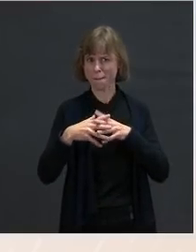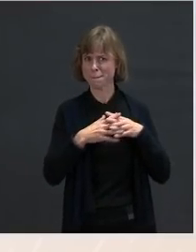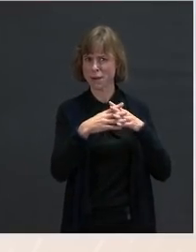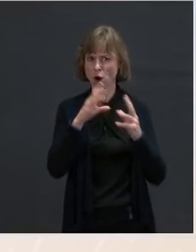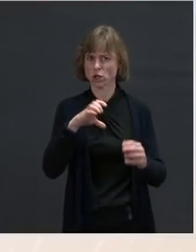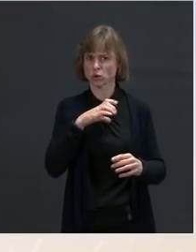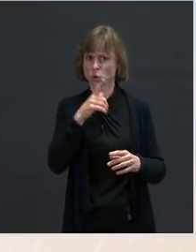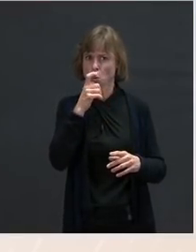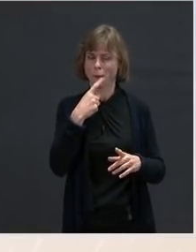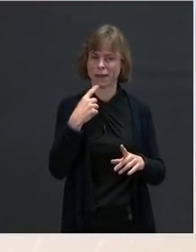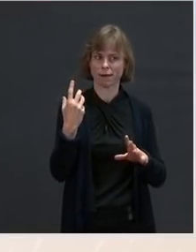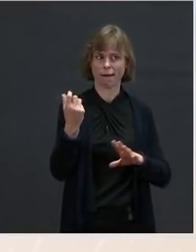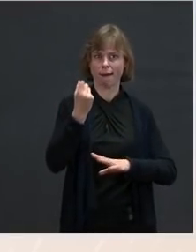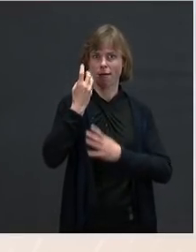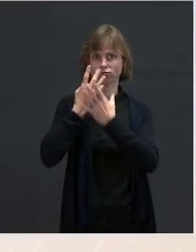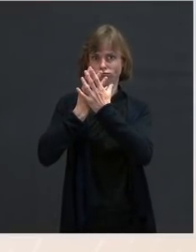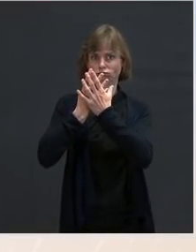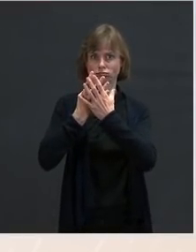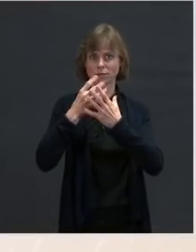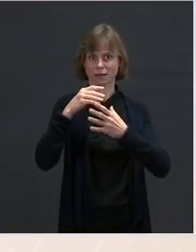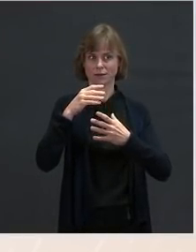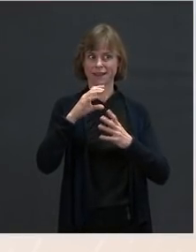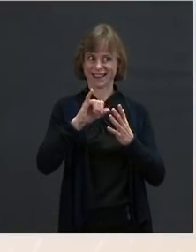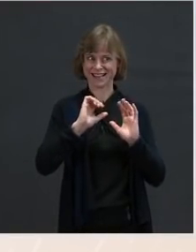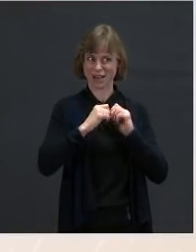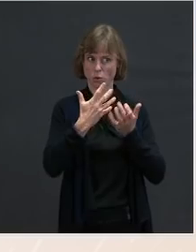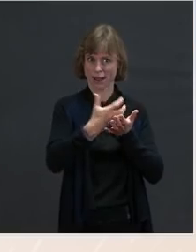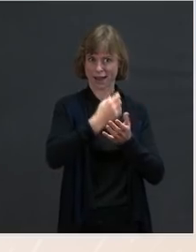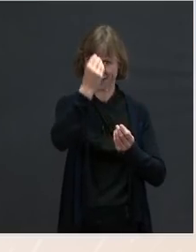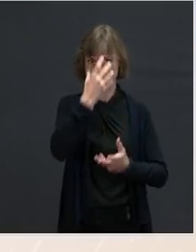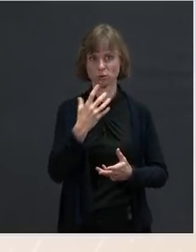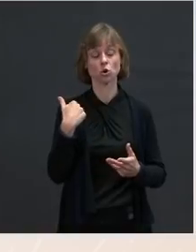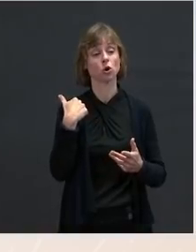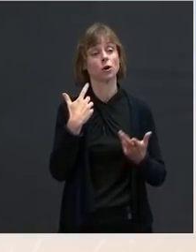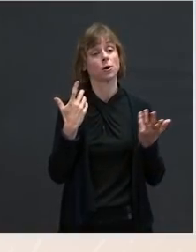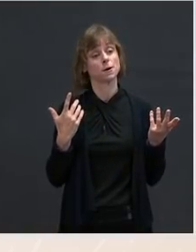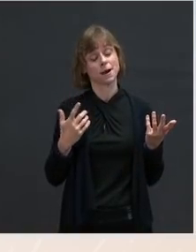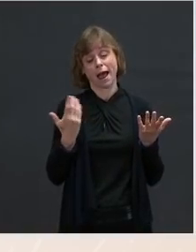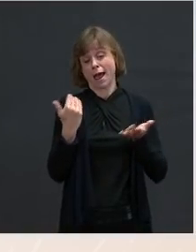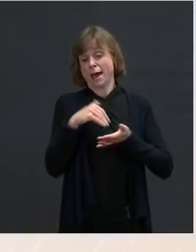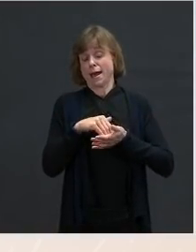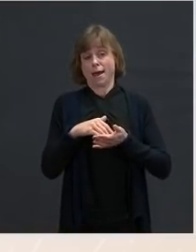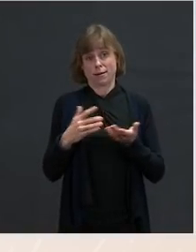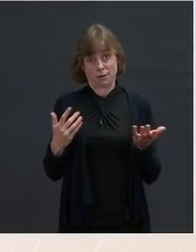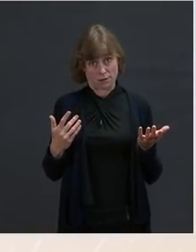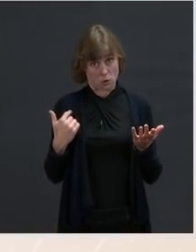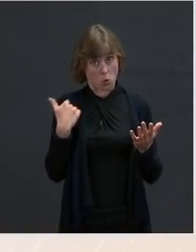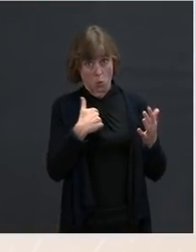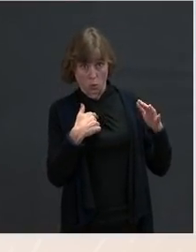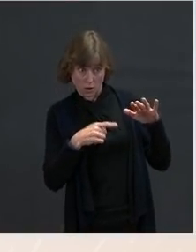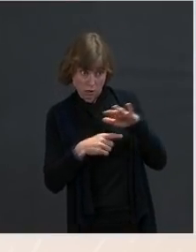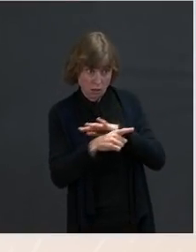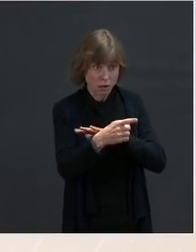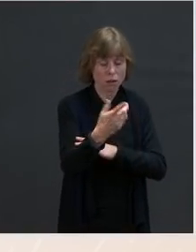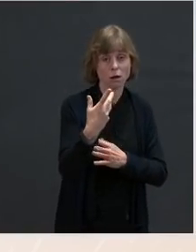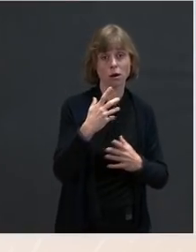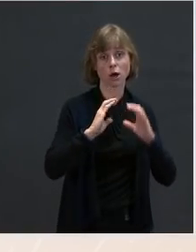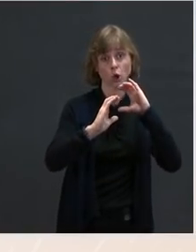as far as you know, between the United States and Iran? Ms. Psaki: Again, we have a range of channels that we navigate or communicate through, direct and indirect,